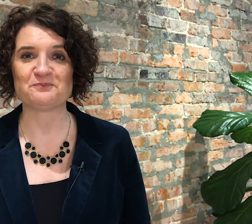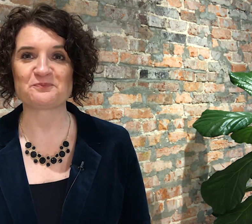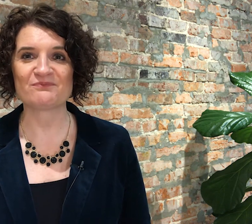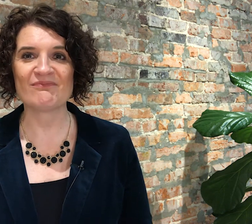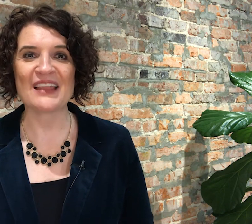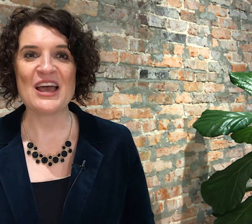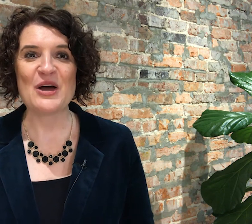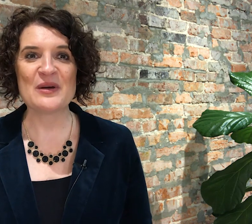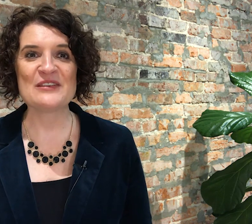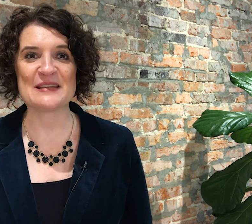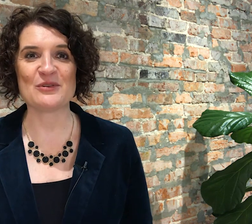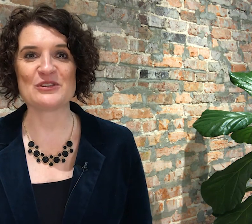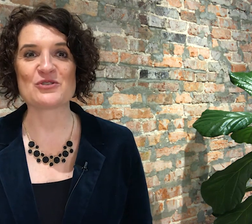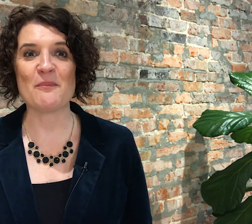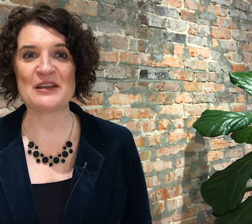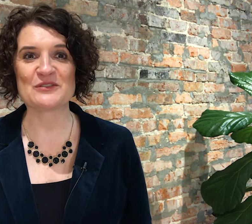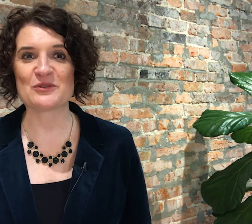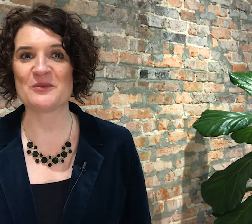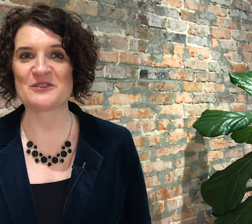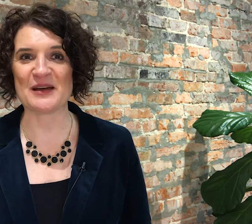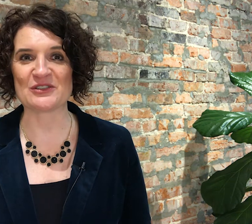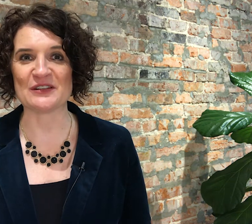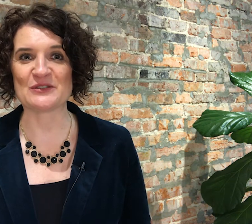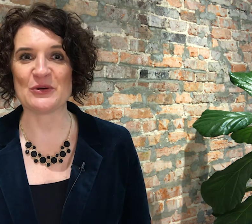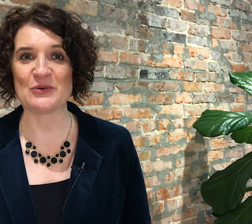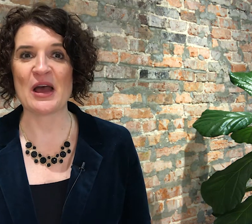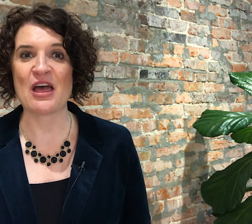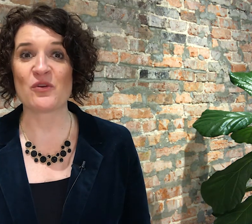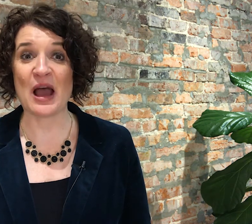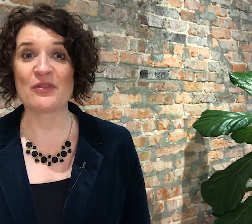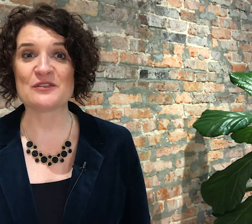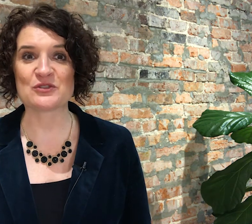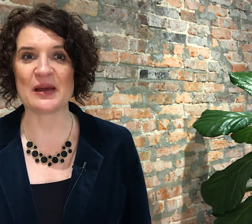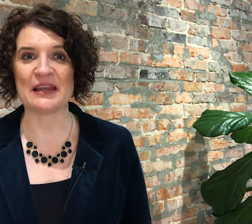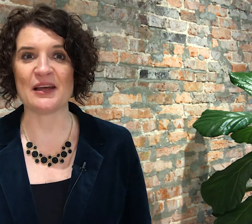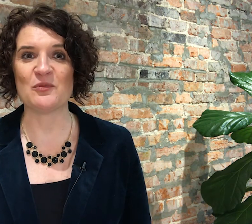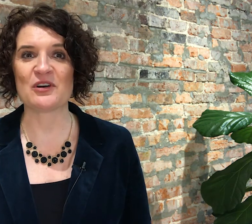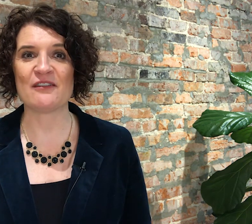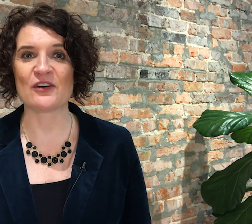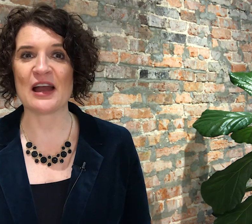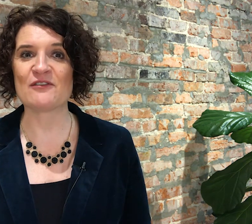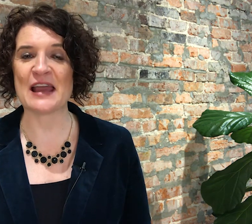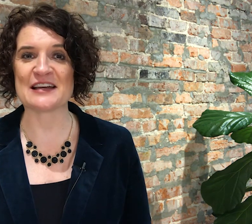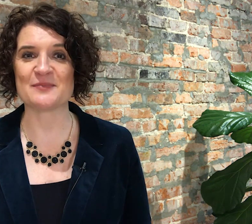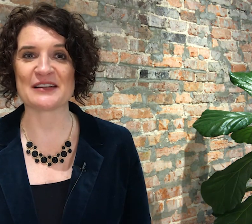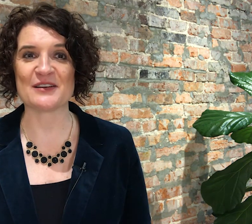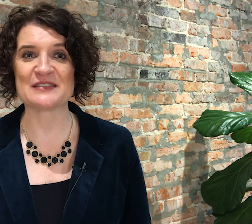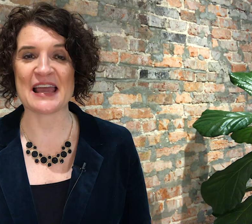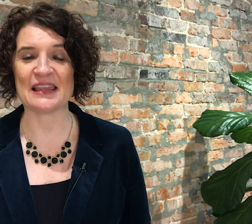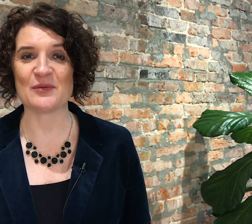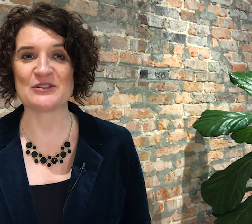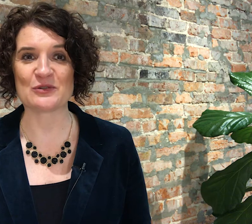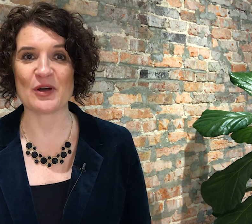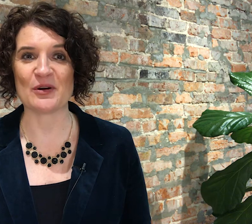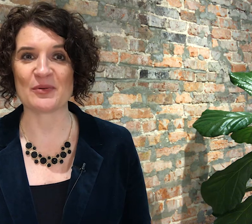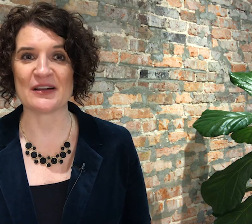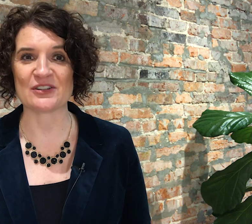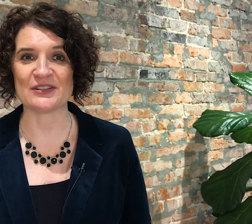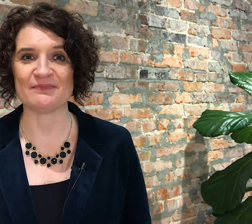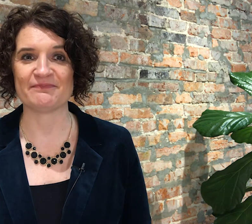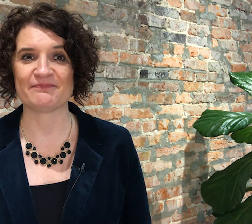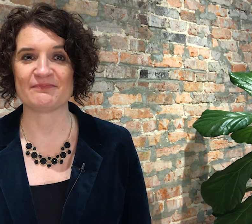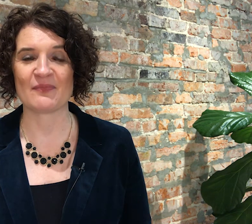We’ve assembled a tremendous group of specialists who, throughout this training, will cover every aspect of sign language storybook production.